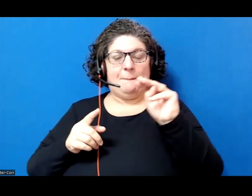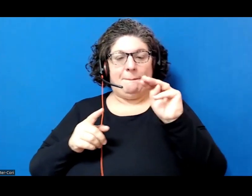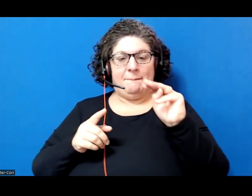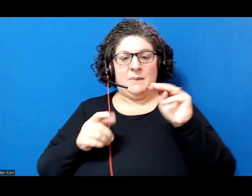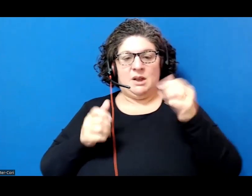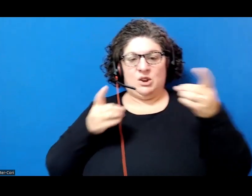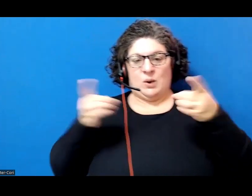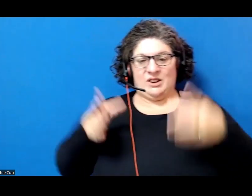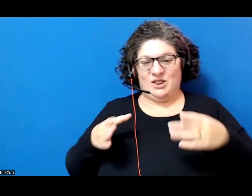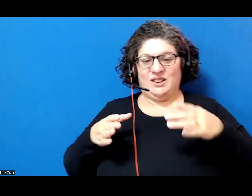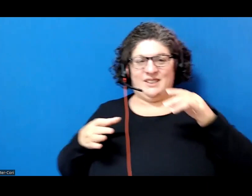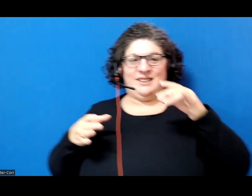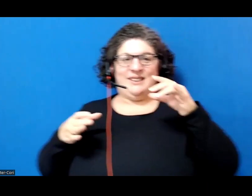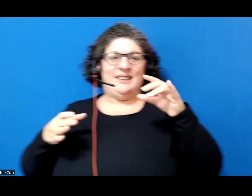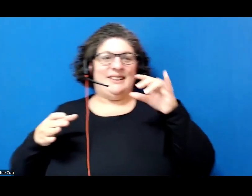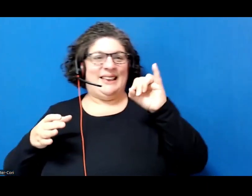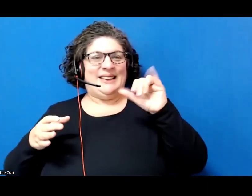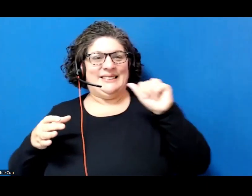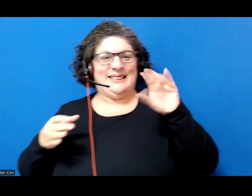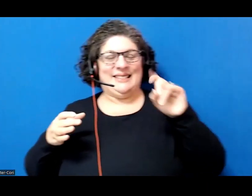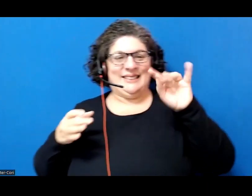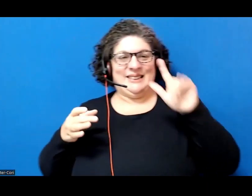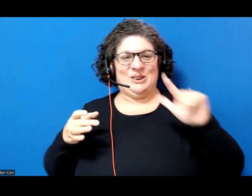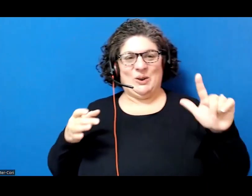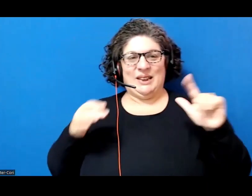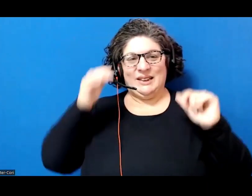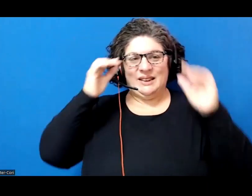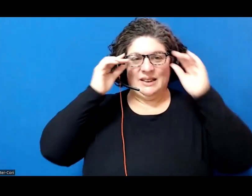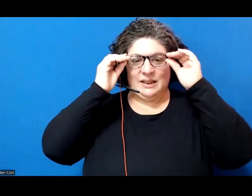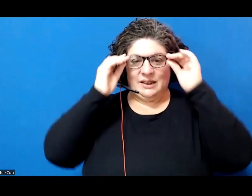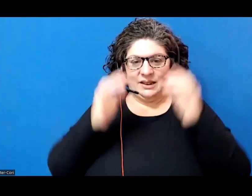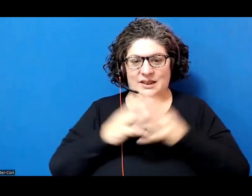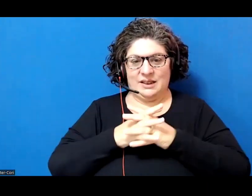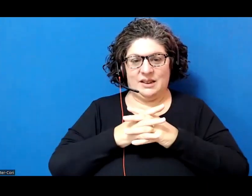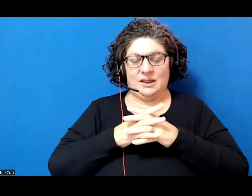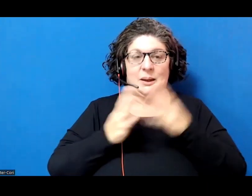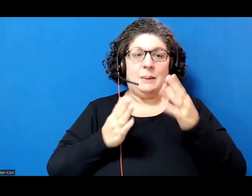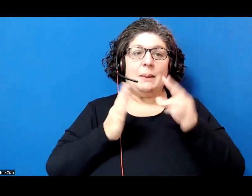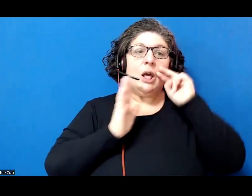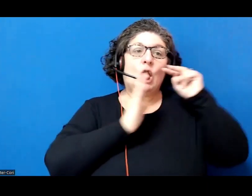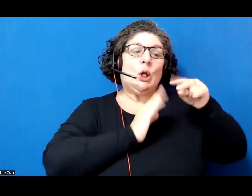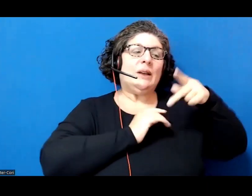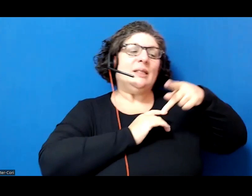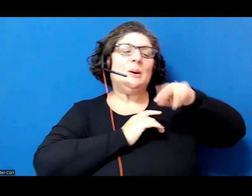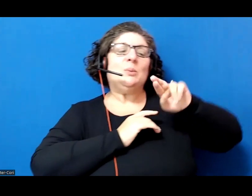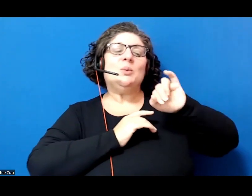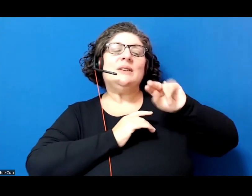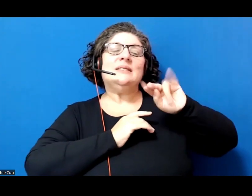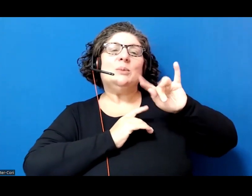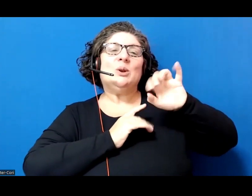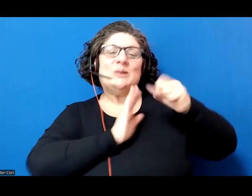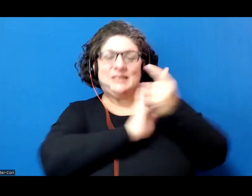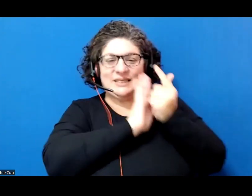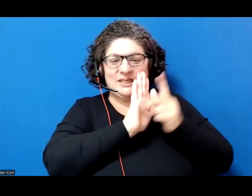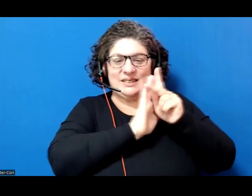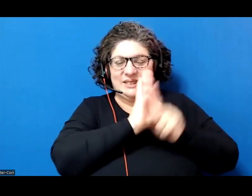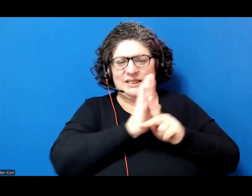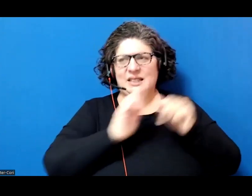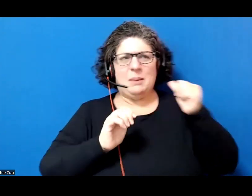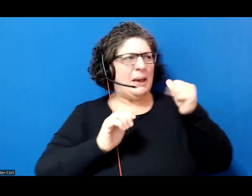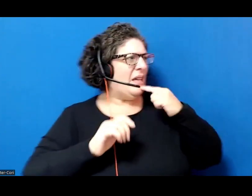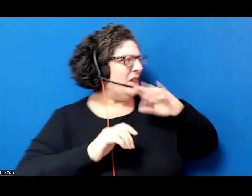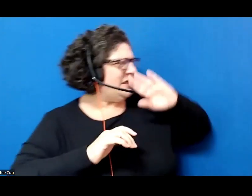Colorado perhaps looking to the principles.In the back, I thought I saw some hands.